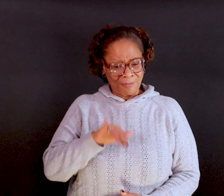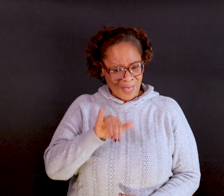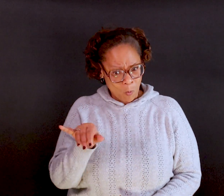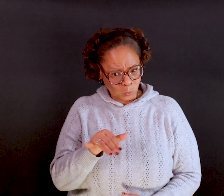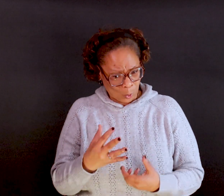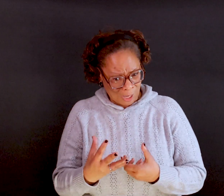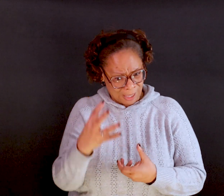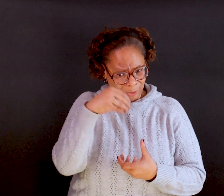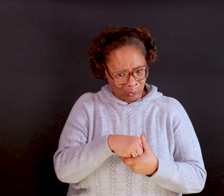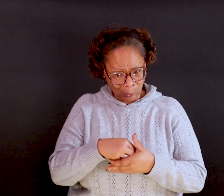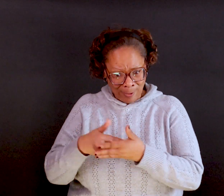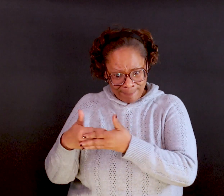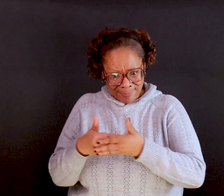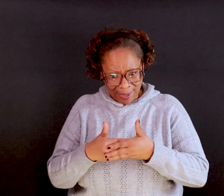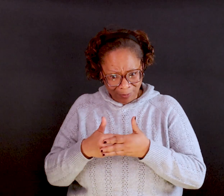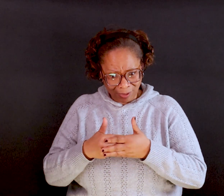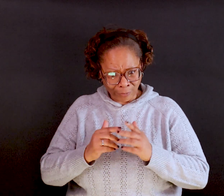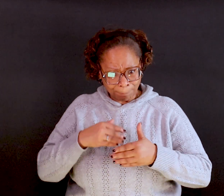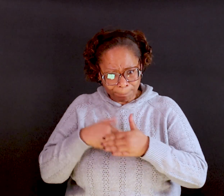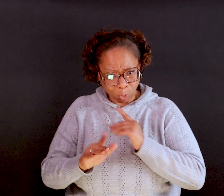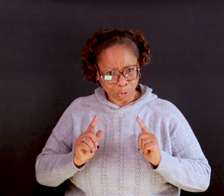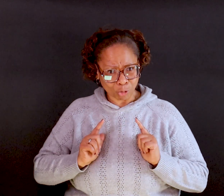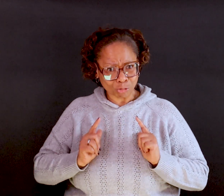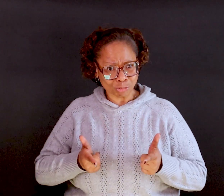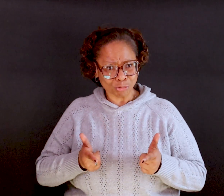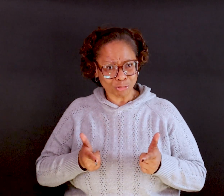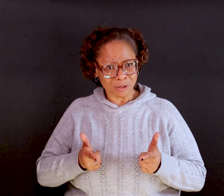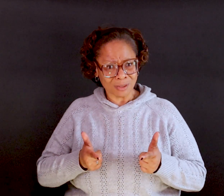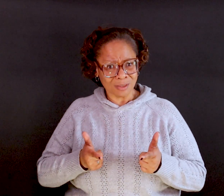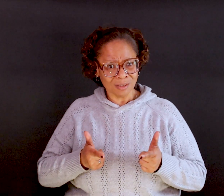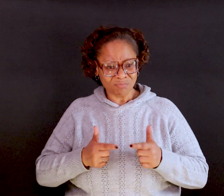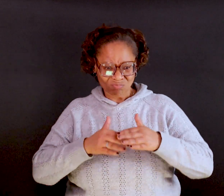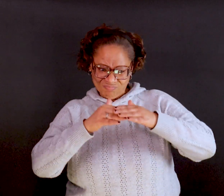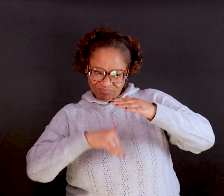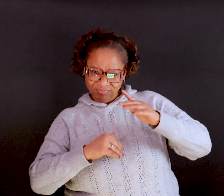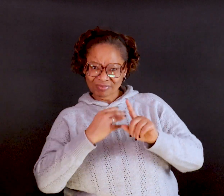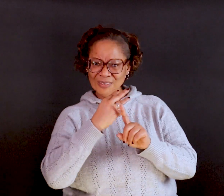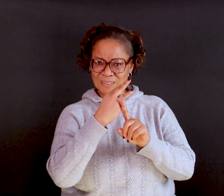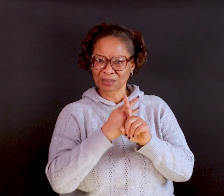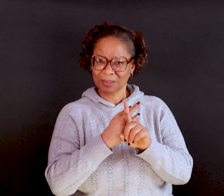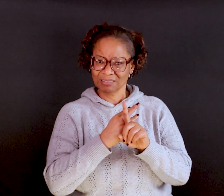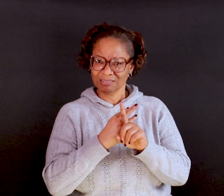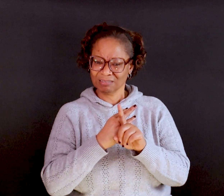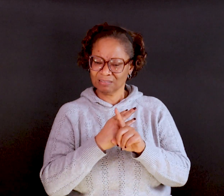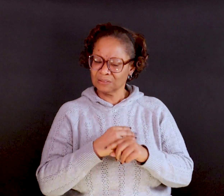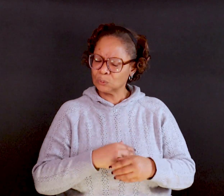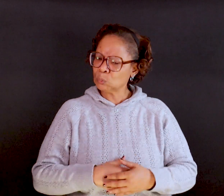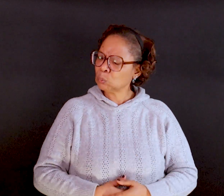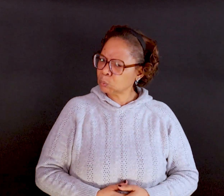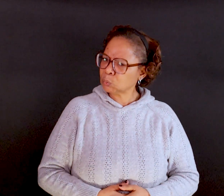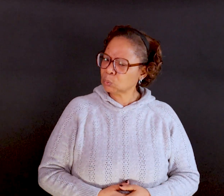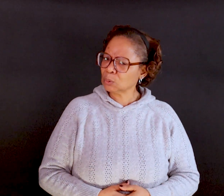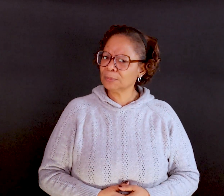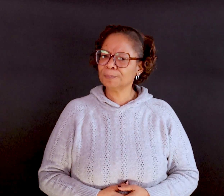This includes premature infants, infants under six months.